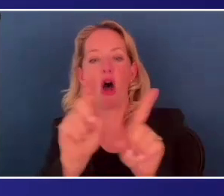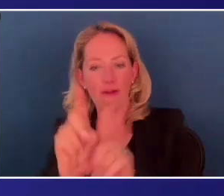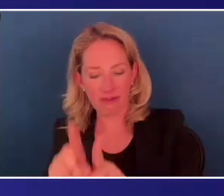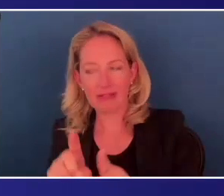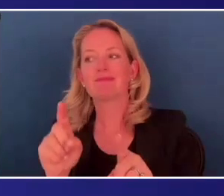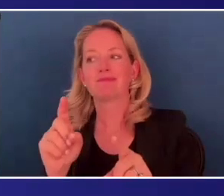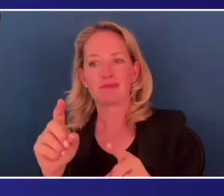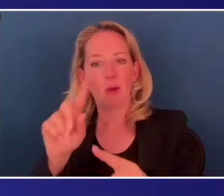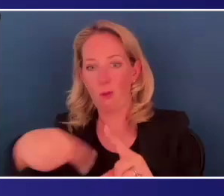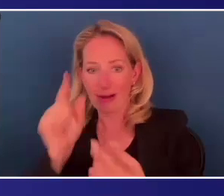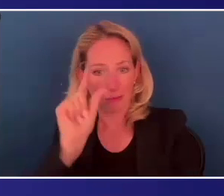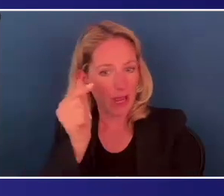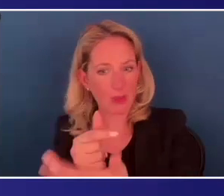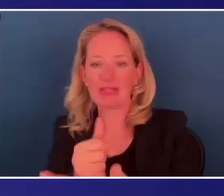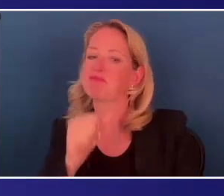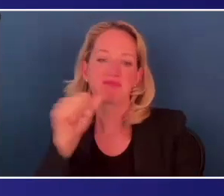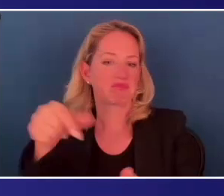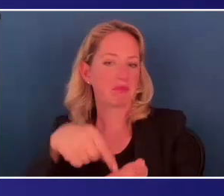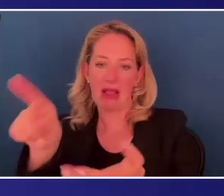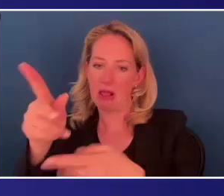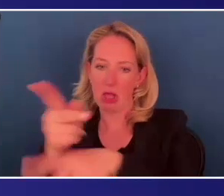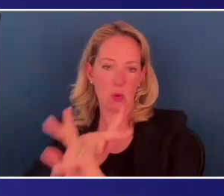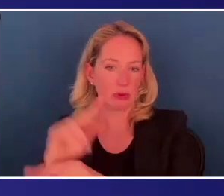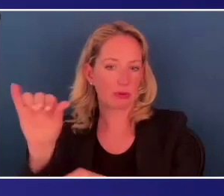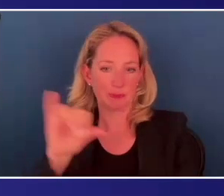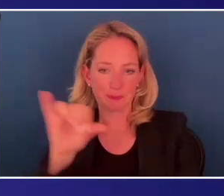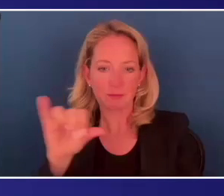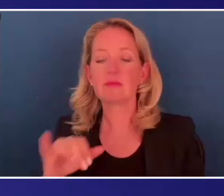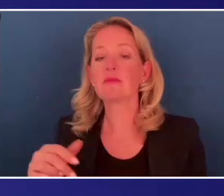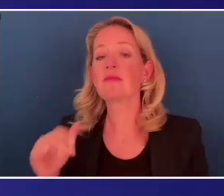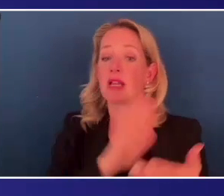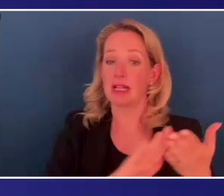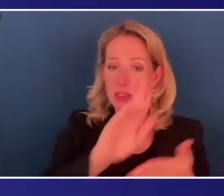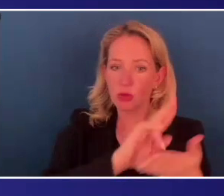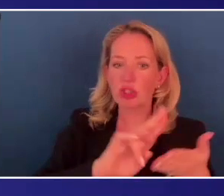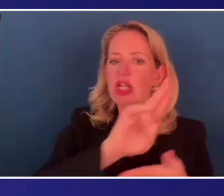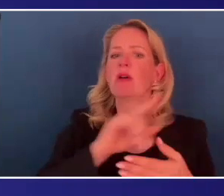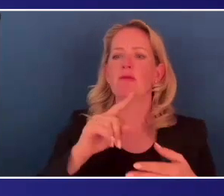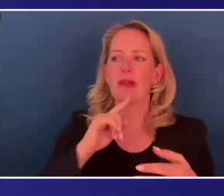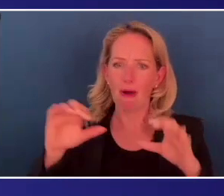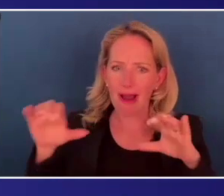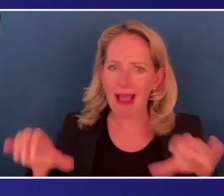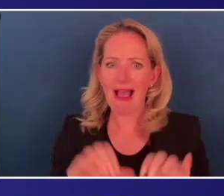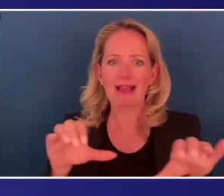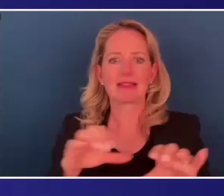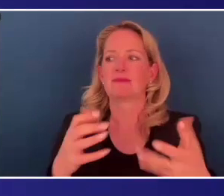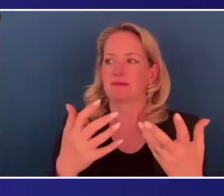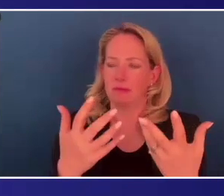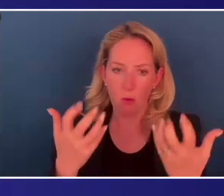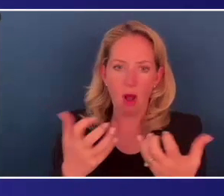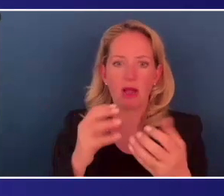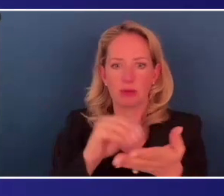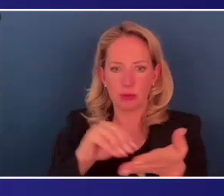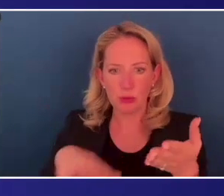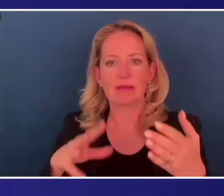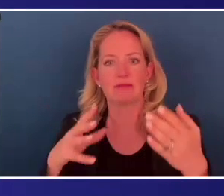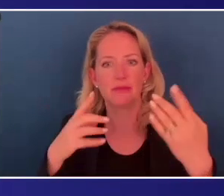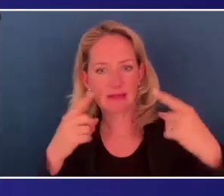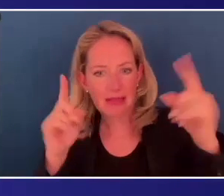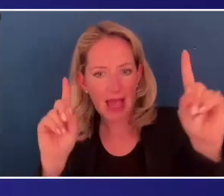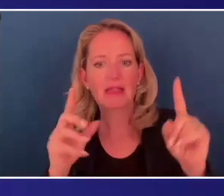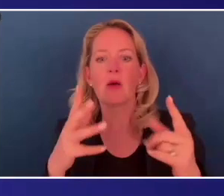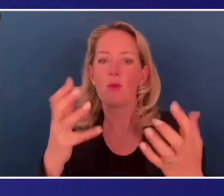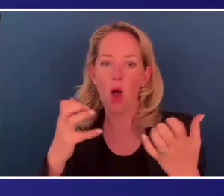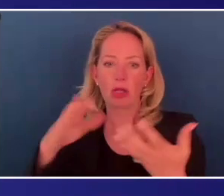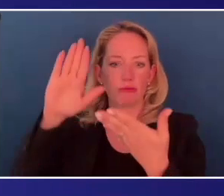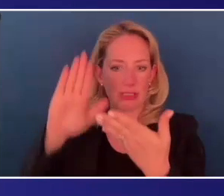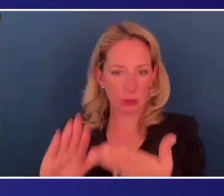Institutions are deeply committed to student success and actively promotes financial literacy to reduce student debt and minimize defaults.